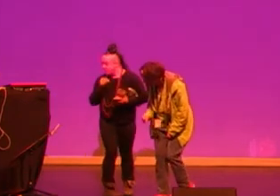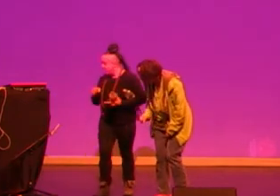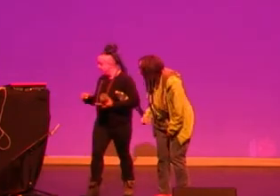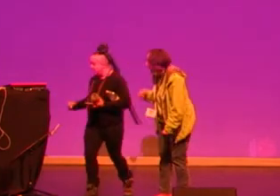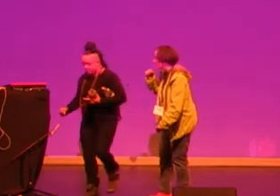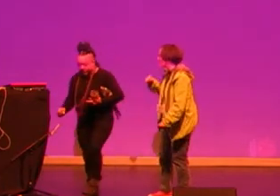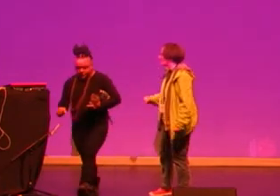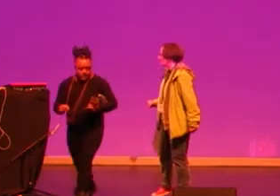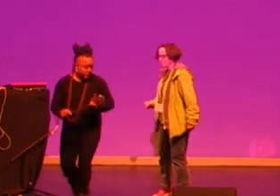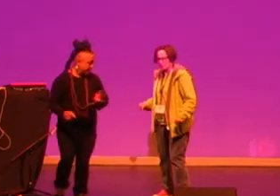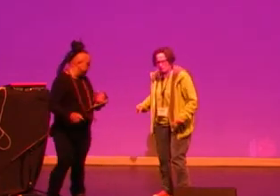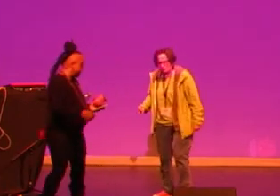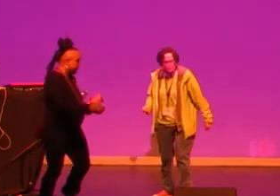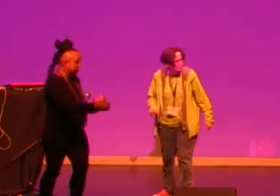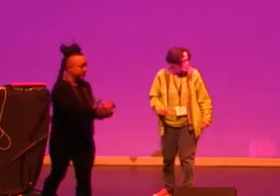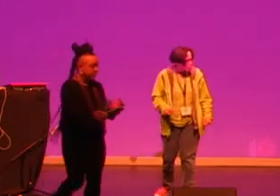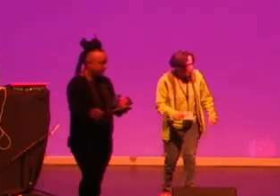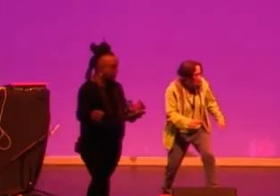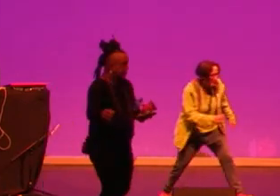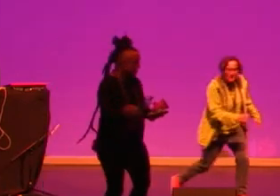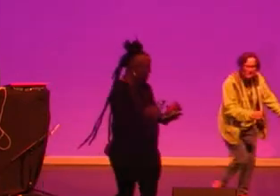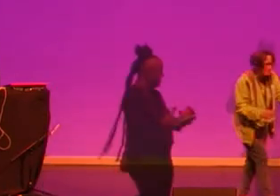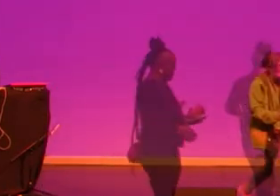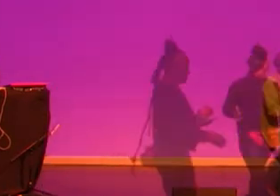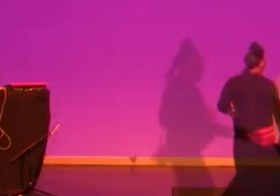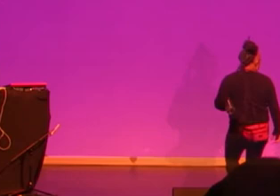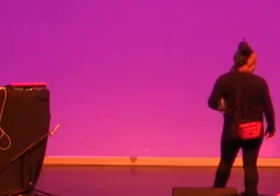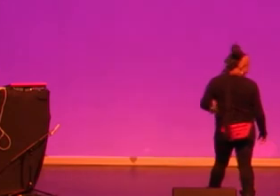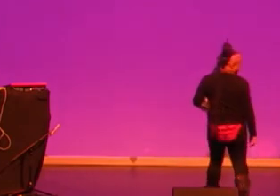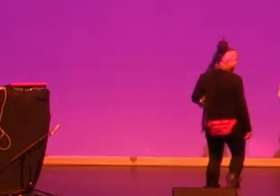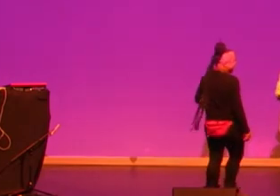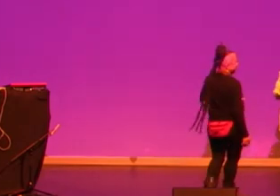area an interpreter stands at right and hand Sara Mike hi everyone this is Sara